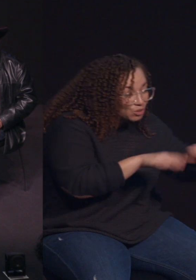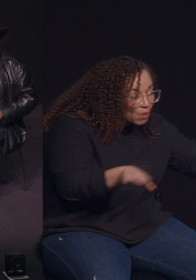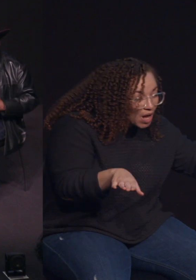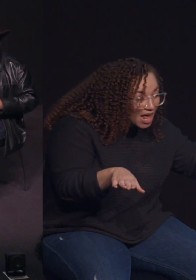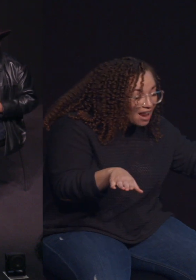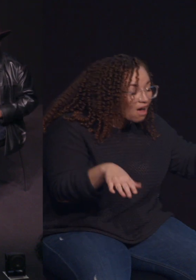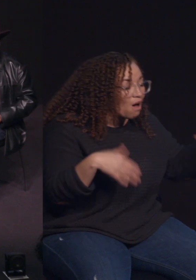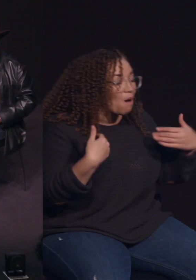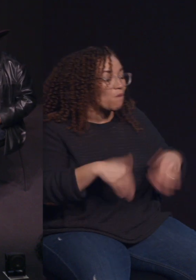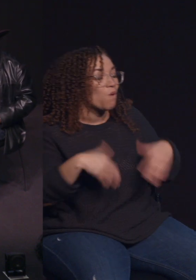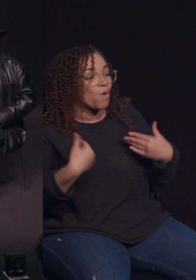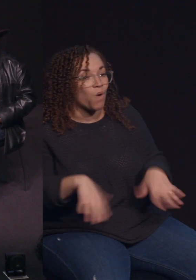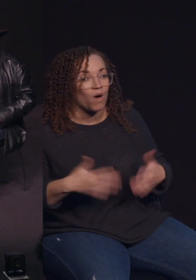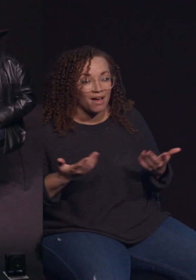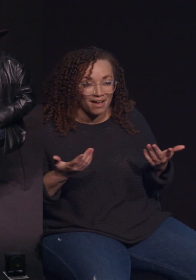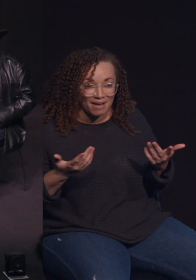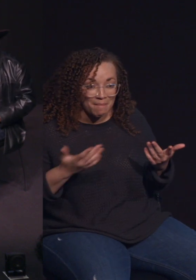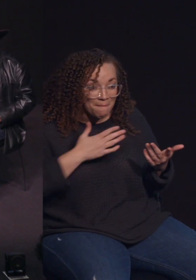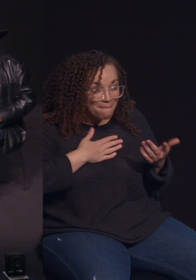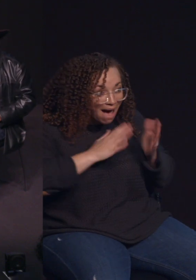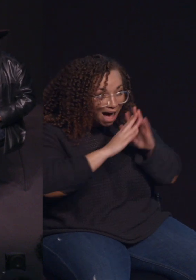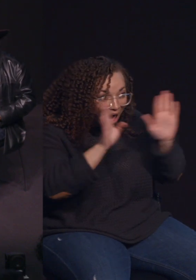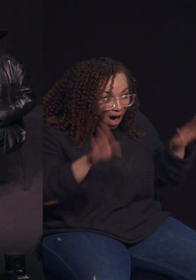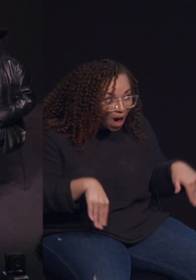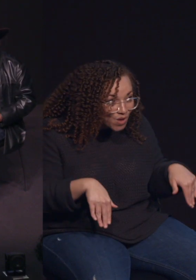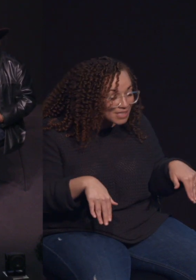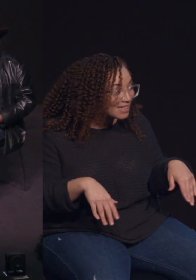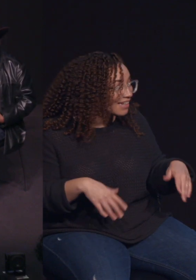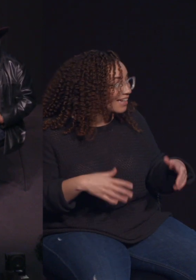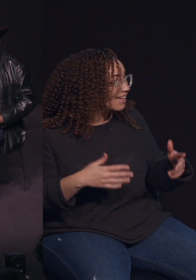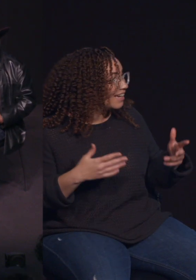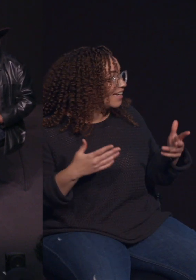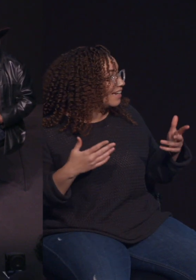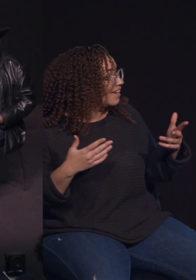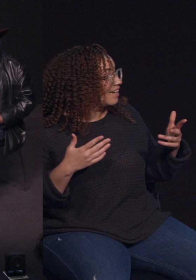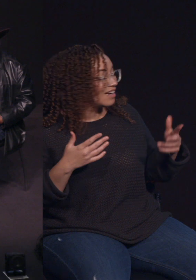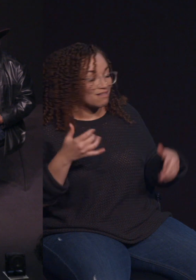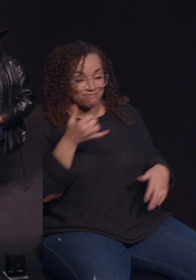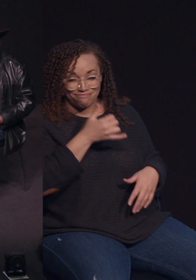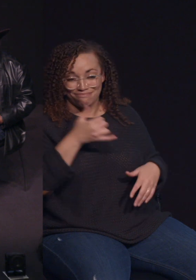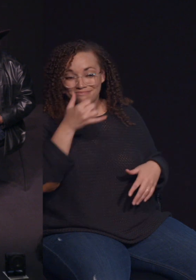my house, I inherited some responsibility.